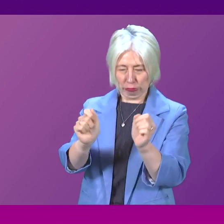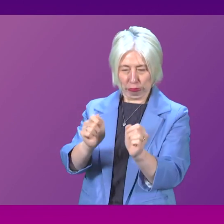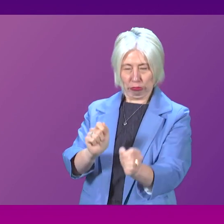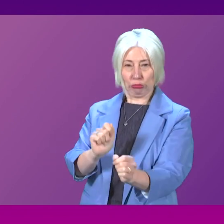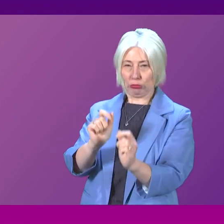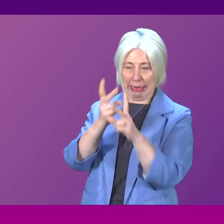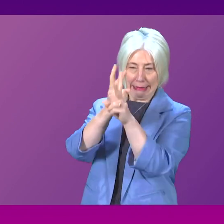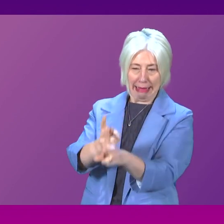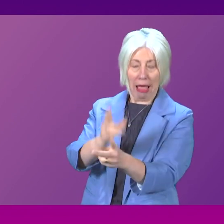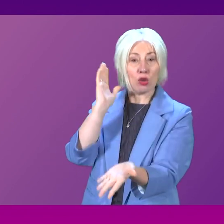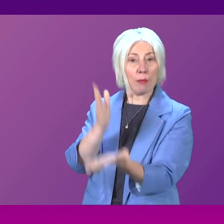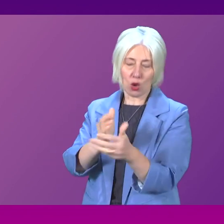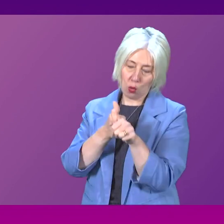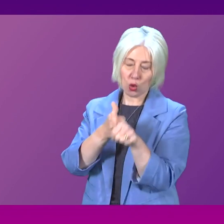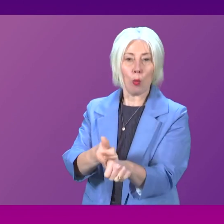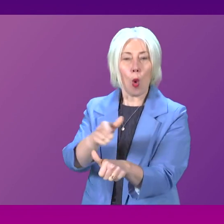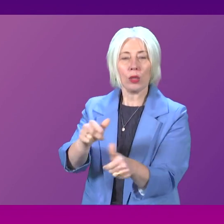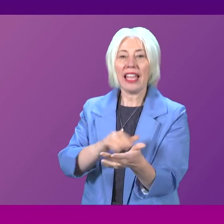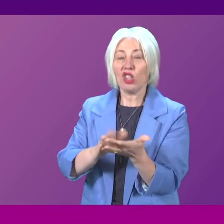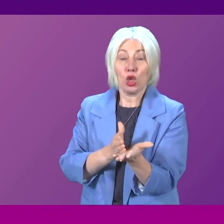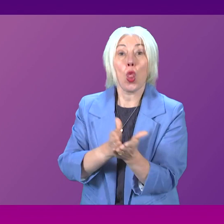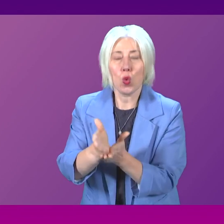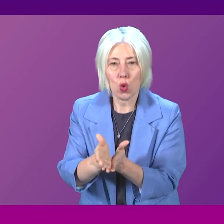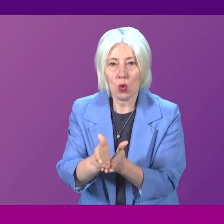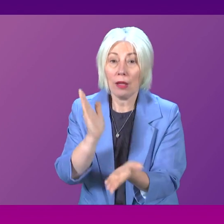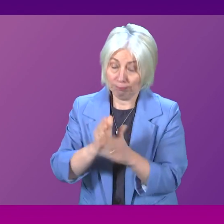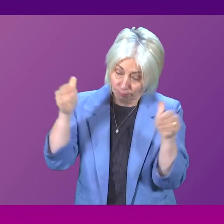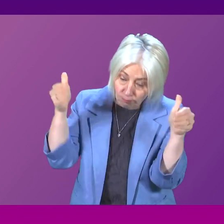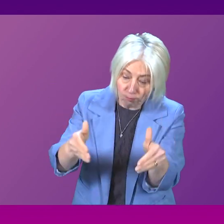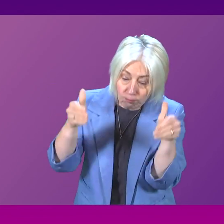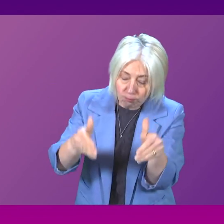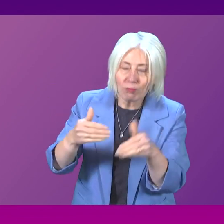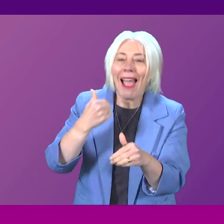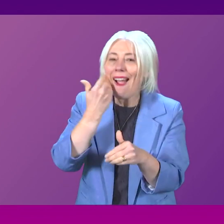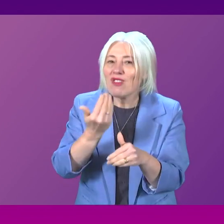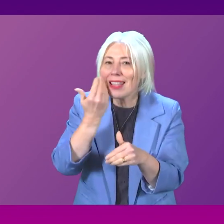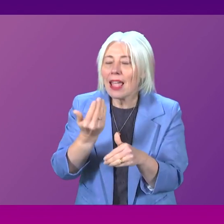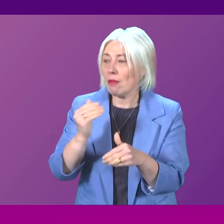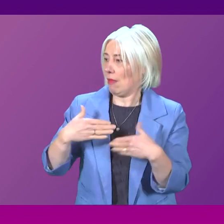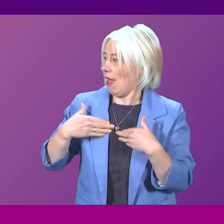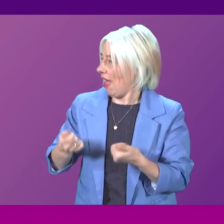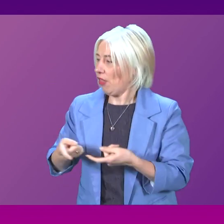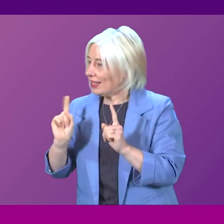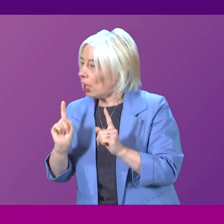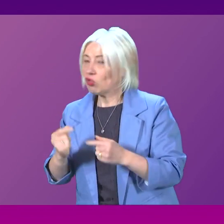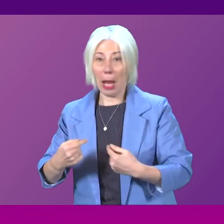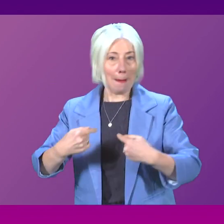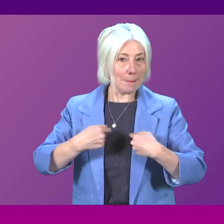support our health service through this. We—the health secretary, the entire Government and I—will focus on that each and every day.